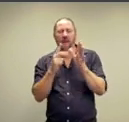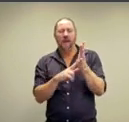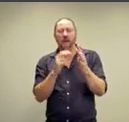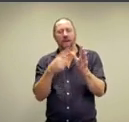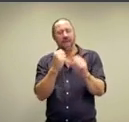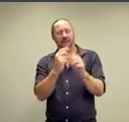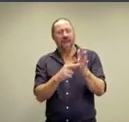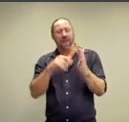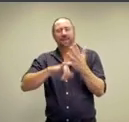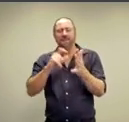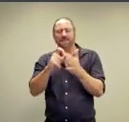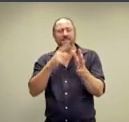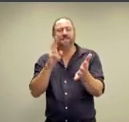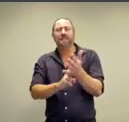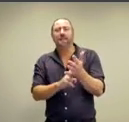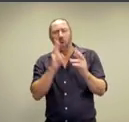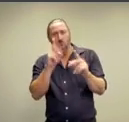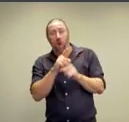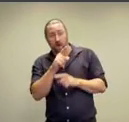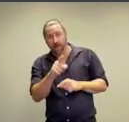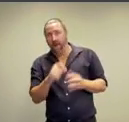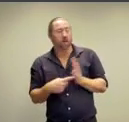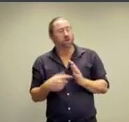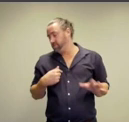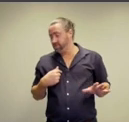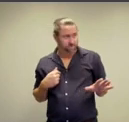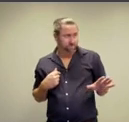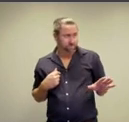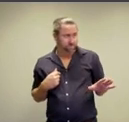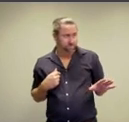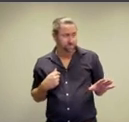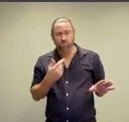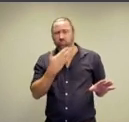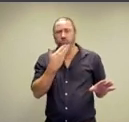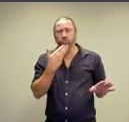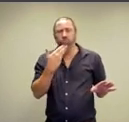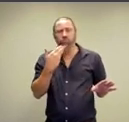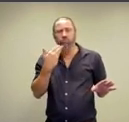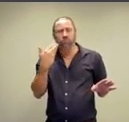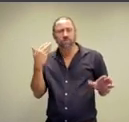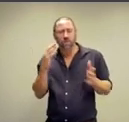Agnes Deyn look and it's really interesting because again, I can't imagine a more feminine